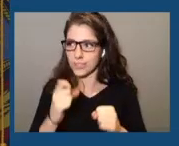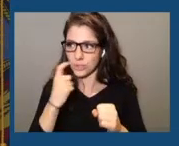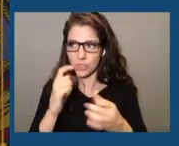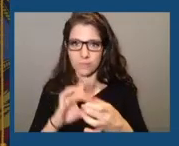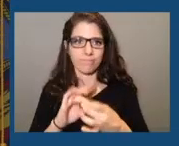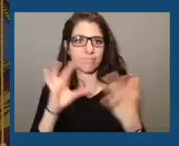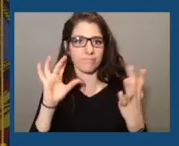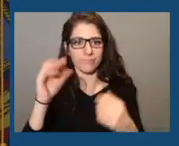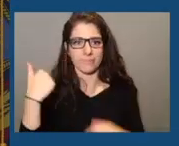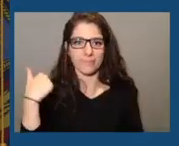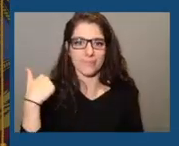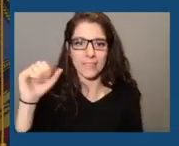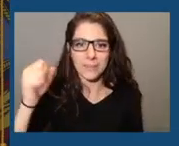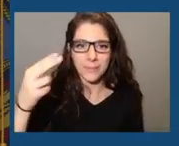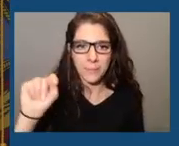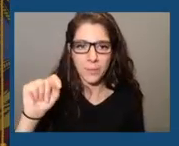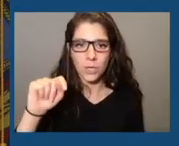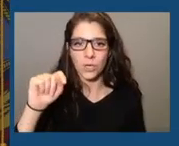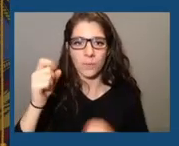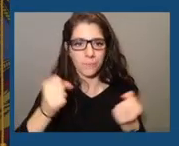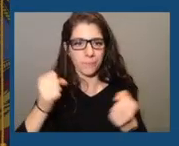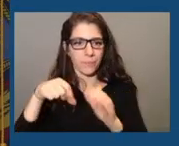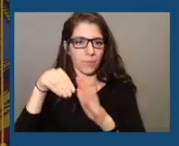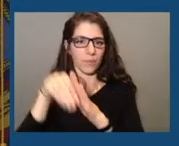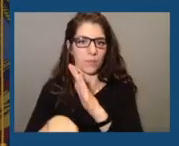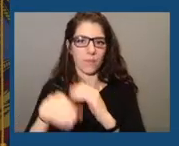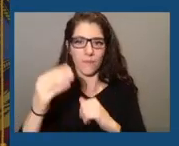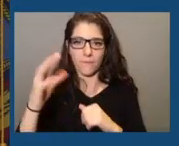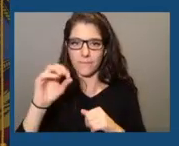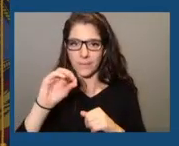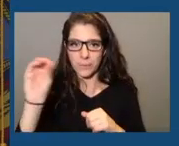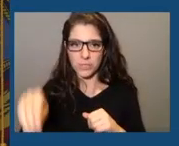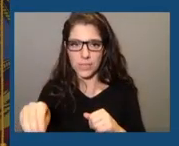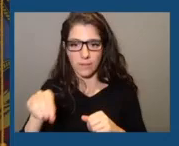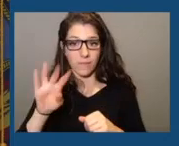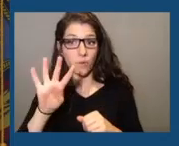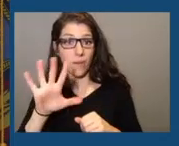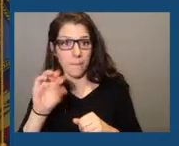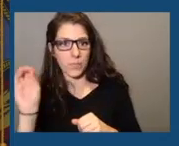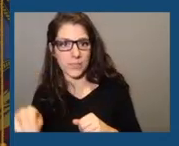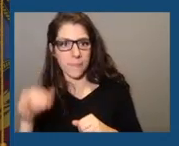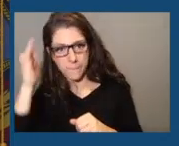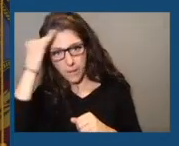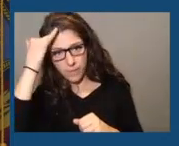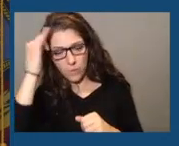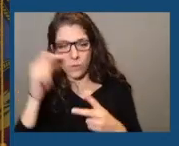car thefts have dropped 50% in Rochester, 40 45% in Buffalo and they were the two hot spots in the nation.